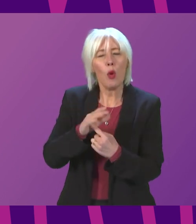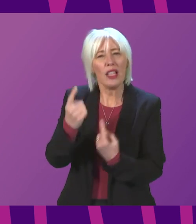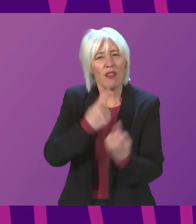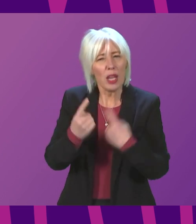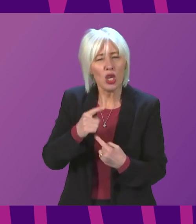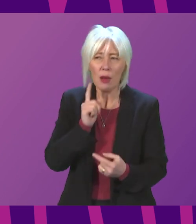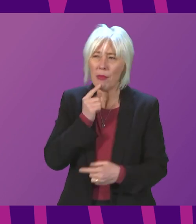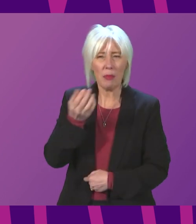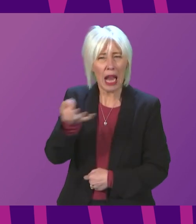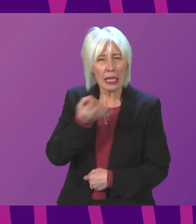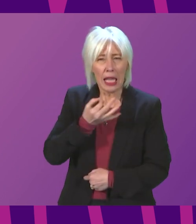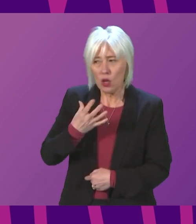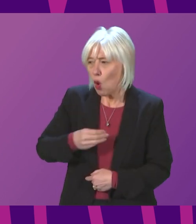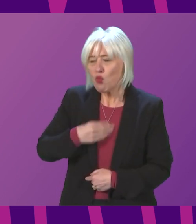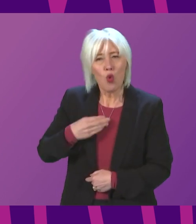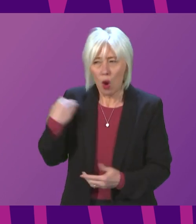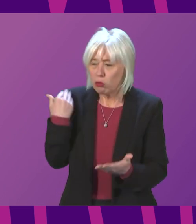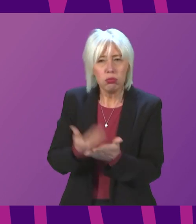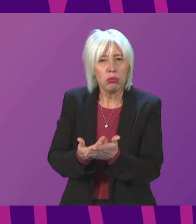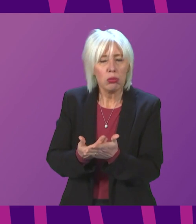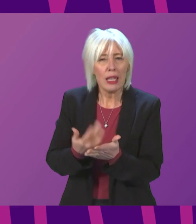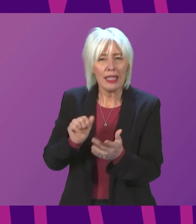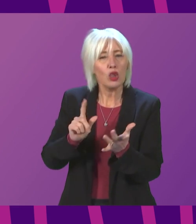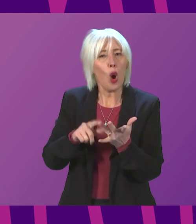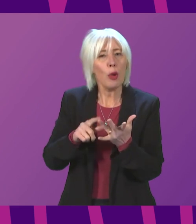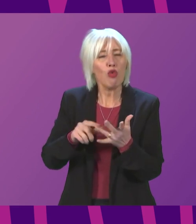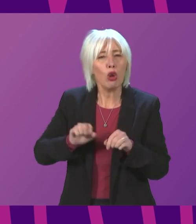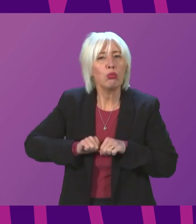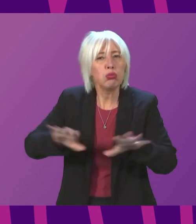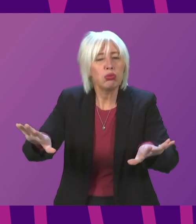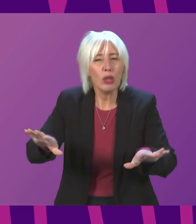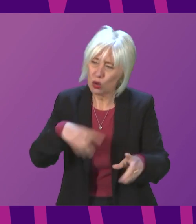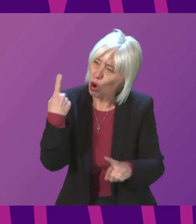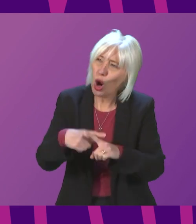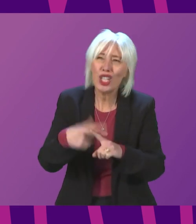it for weeks, ever since omicron broke out. There is an urgent need to release it so that